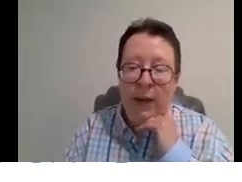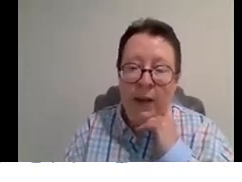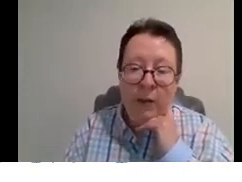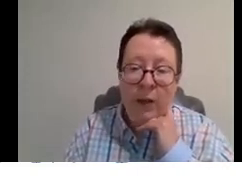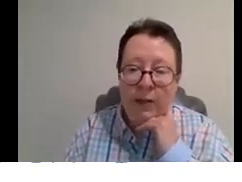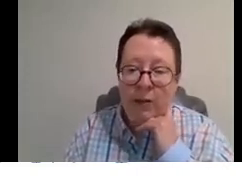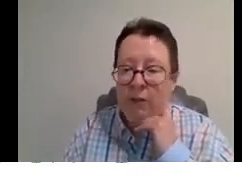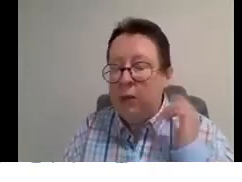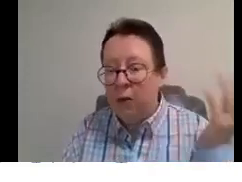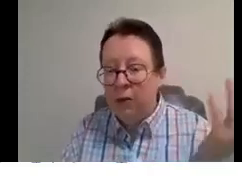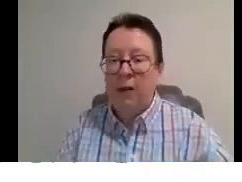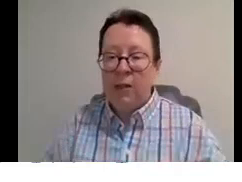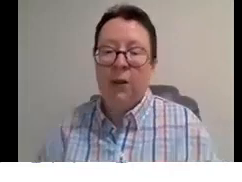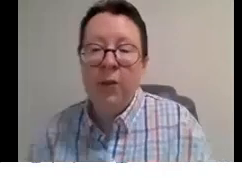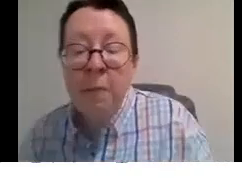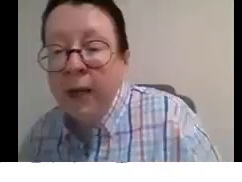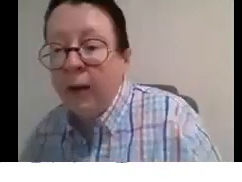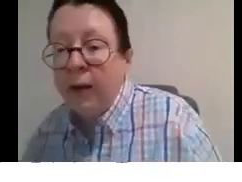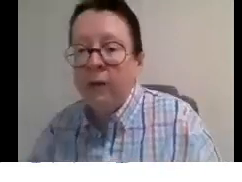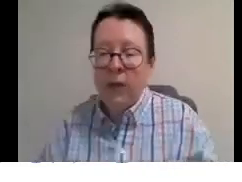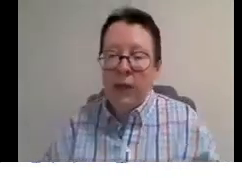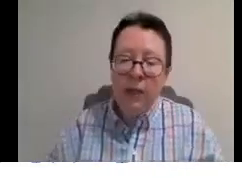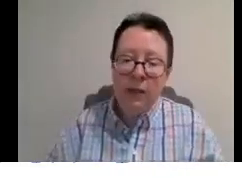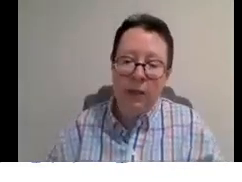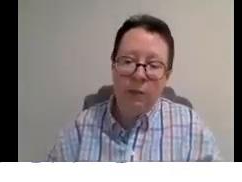back of the line, so that if they showed up at the hospital, they might not even get in and there was